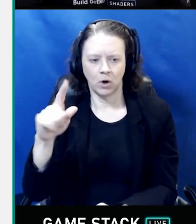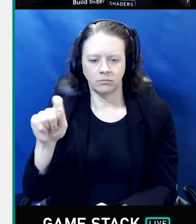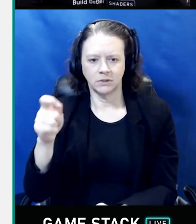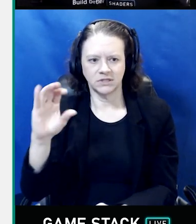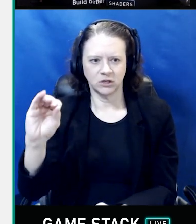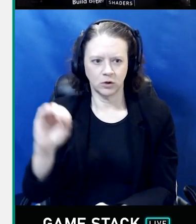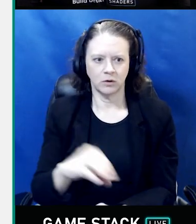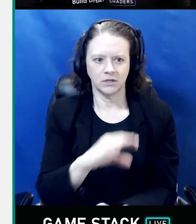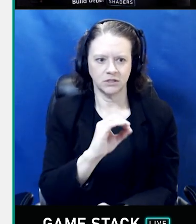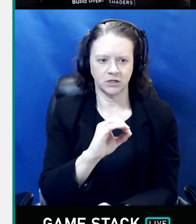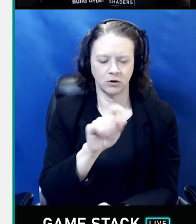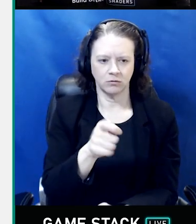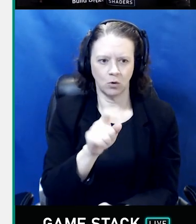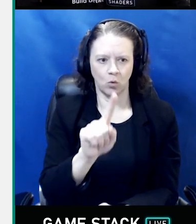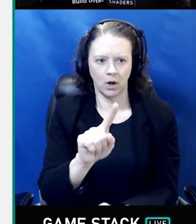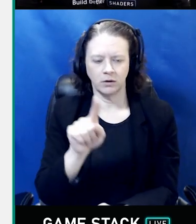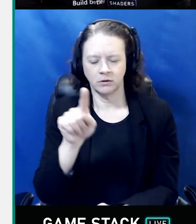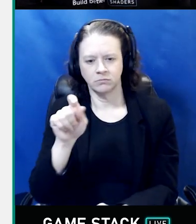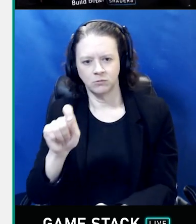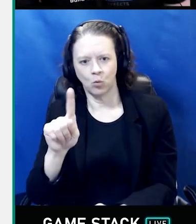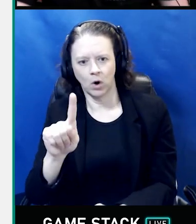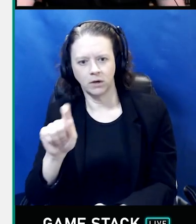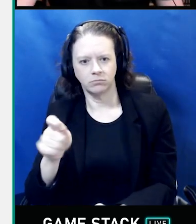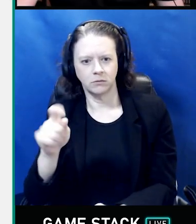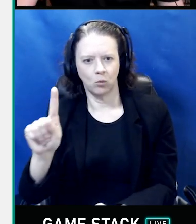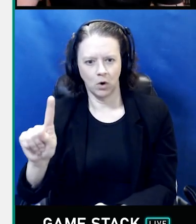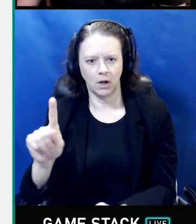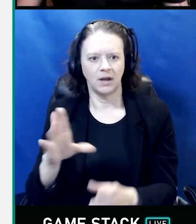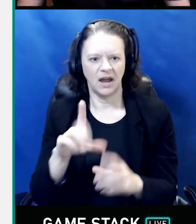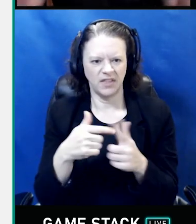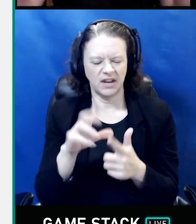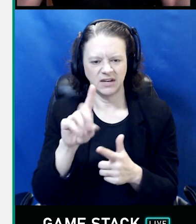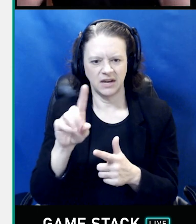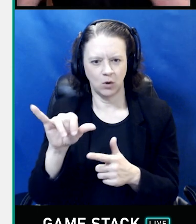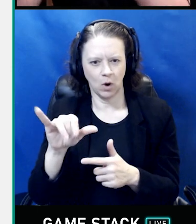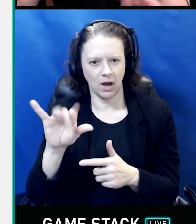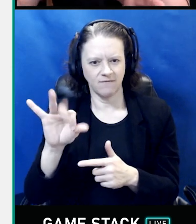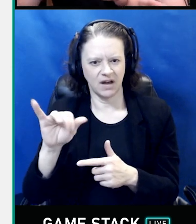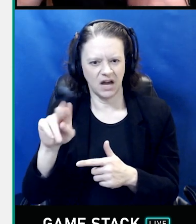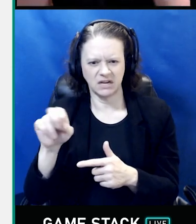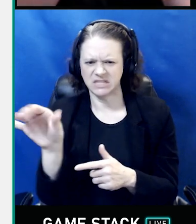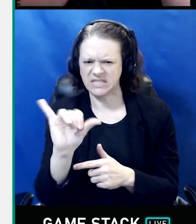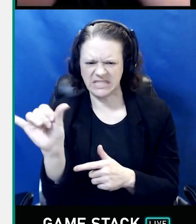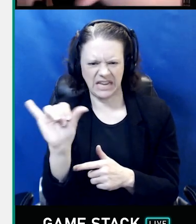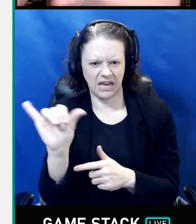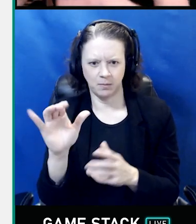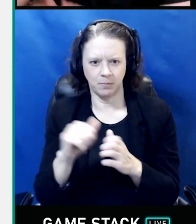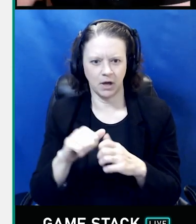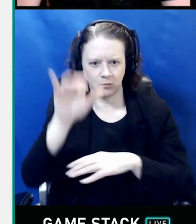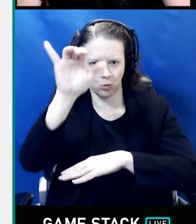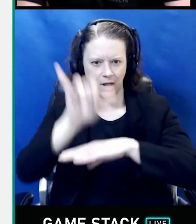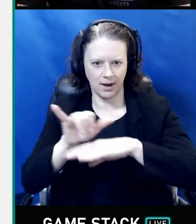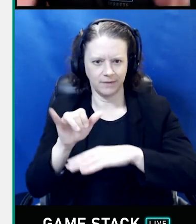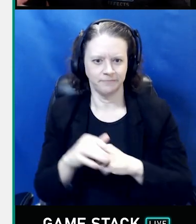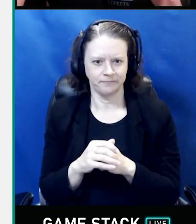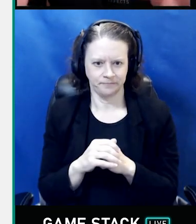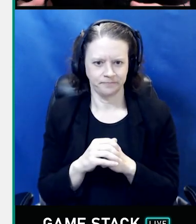Now here on the bottom is what I was saying before where you've got these 2D quads and each one of these that we have here is a valid quad